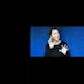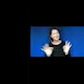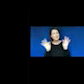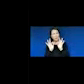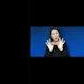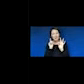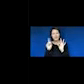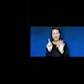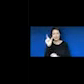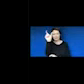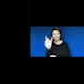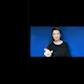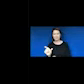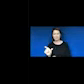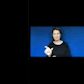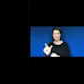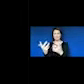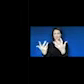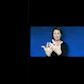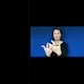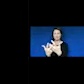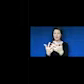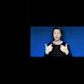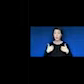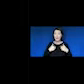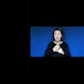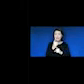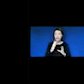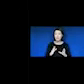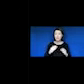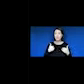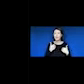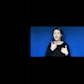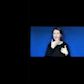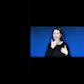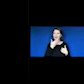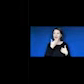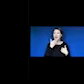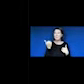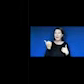seeker, it allows the employment specialist to have more of a direct path when looking at different businesses.